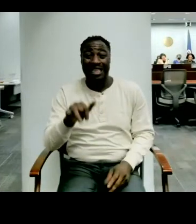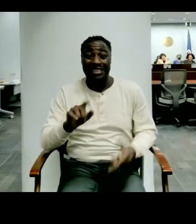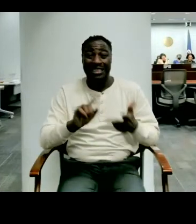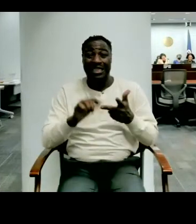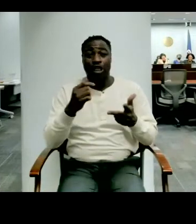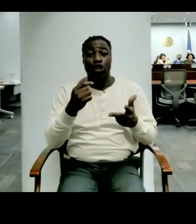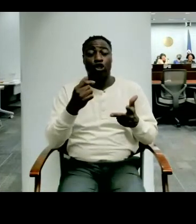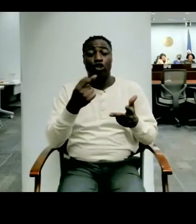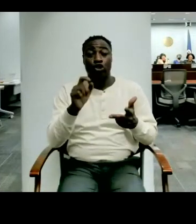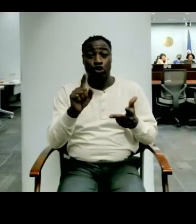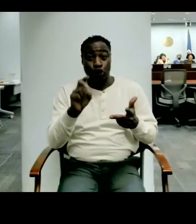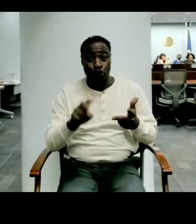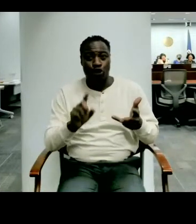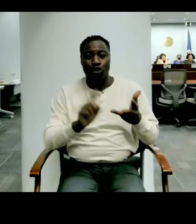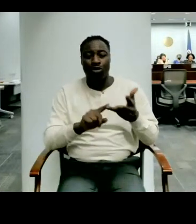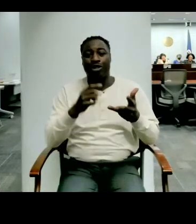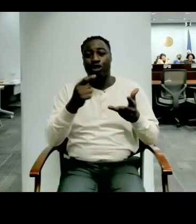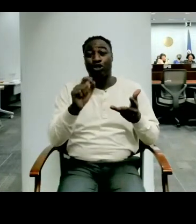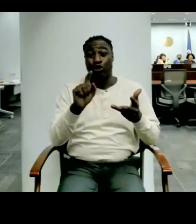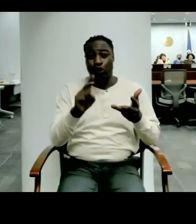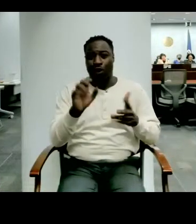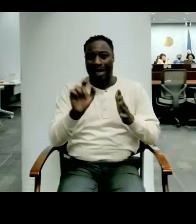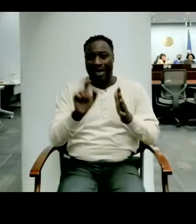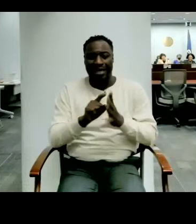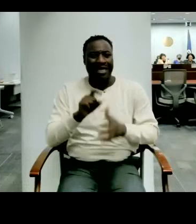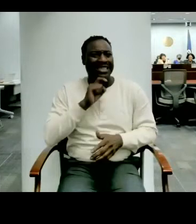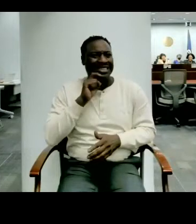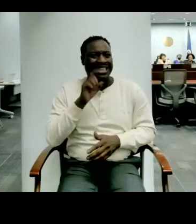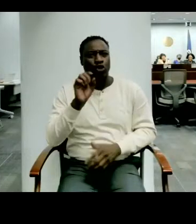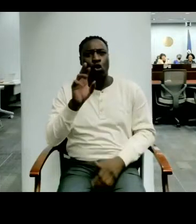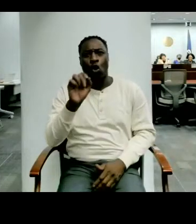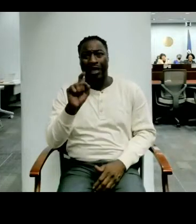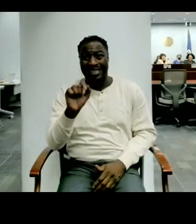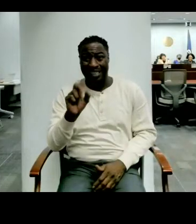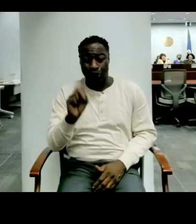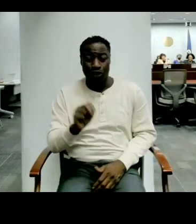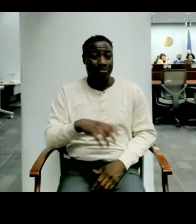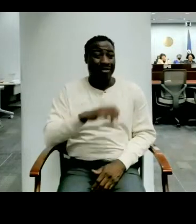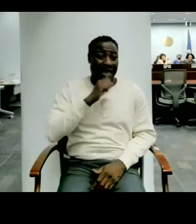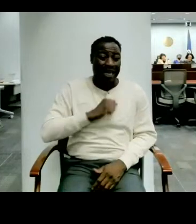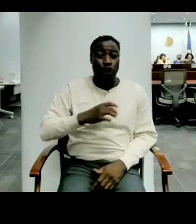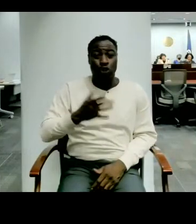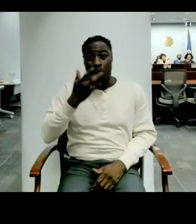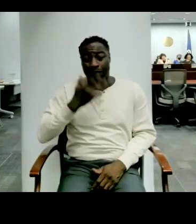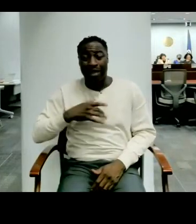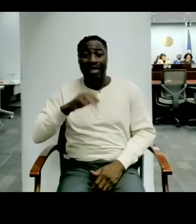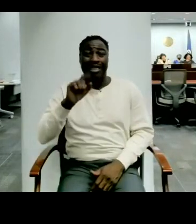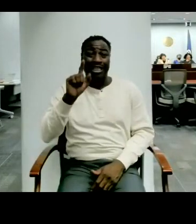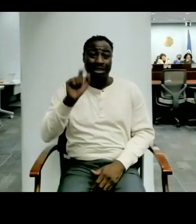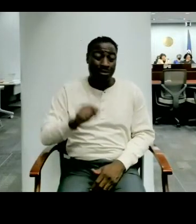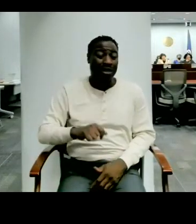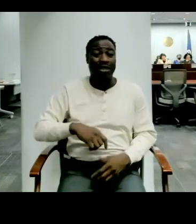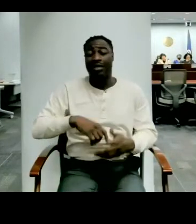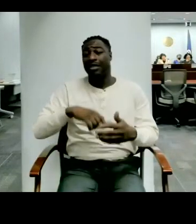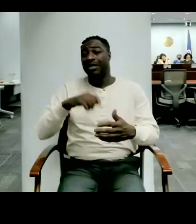gender identity, sexual orientation, age or date of birth, disability status, veteran status,